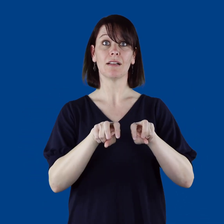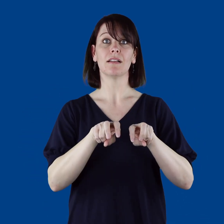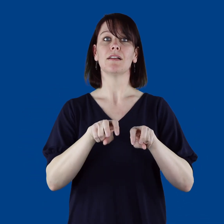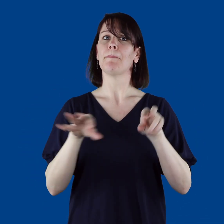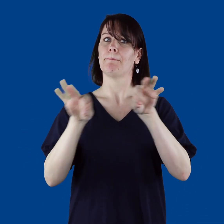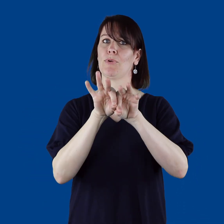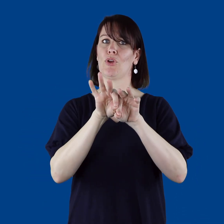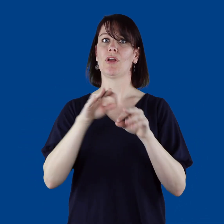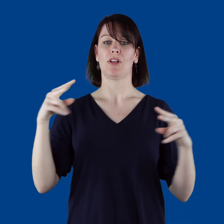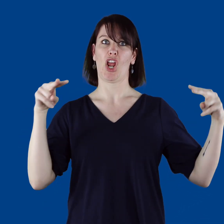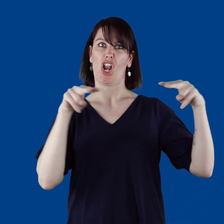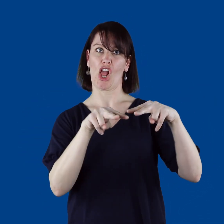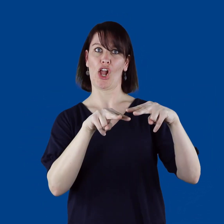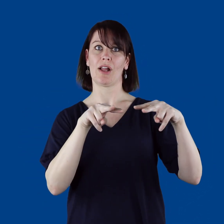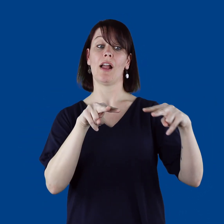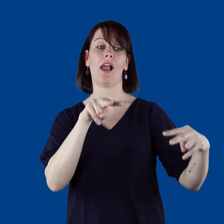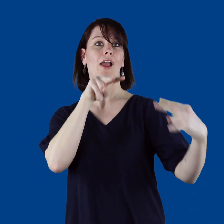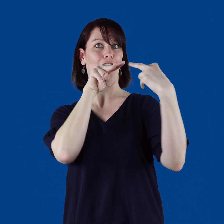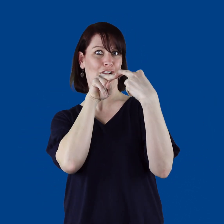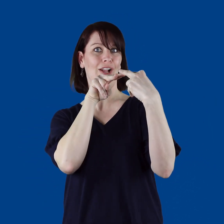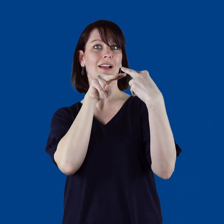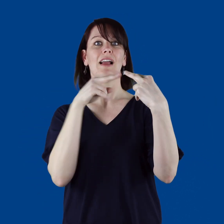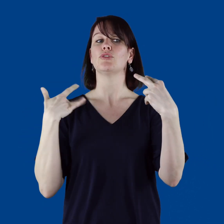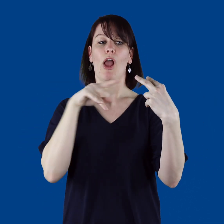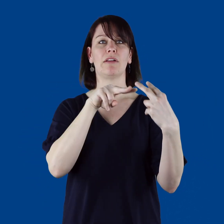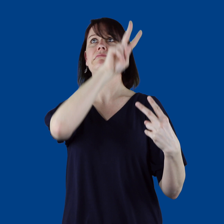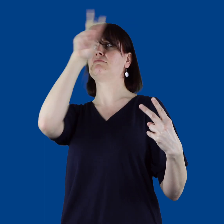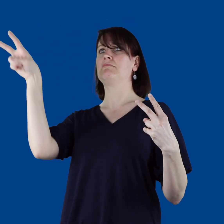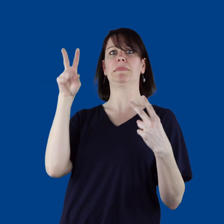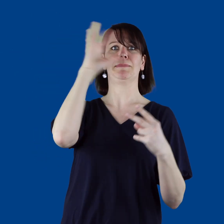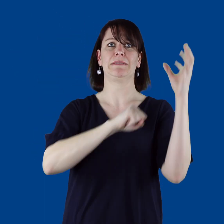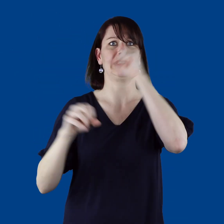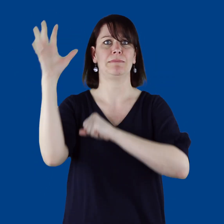Positioning: how you position yourself in your child's visual field is important. If you position